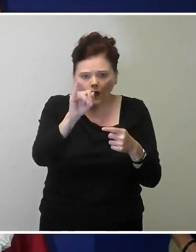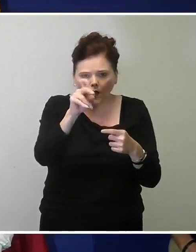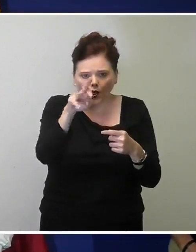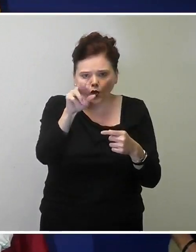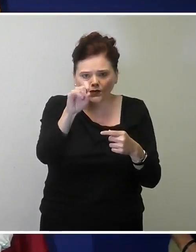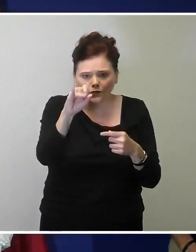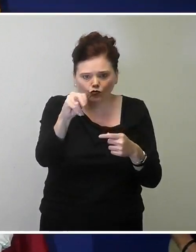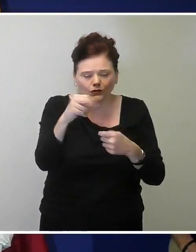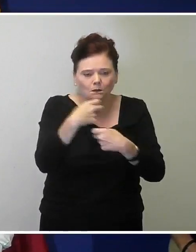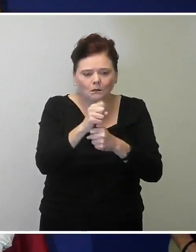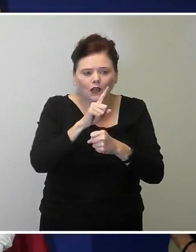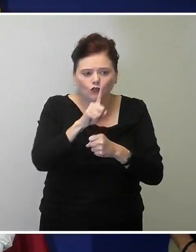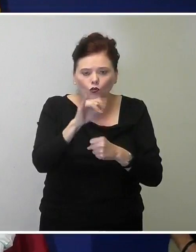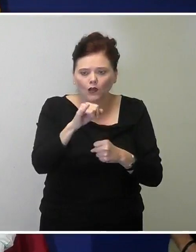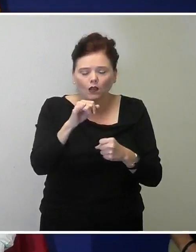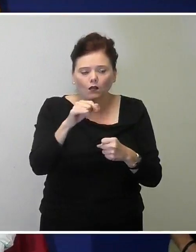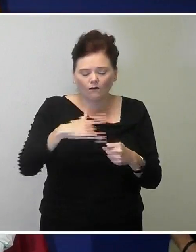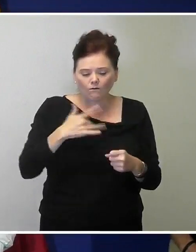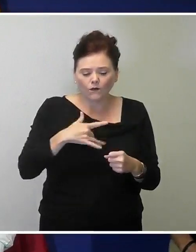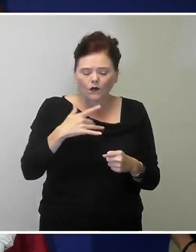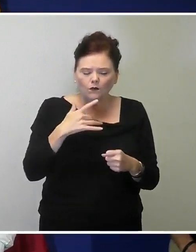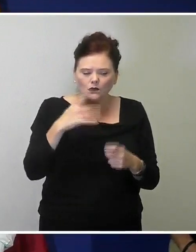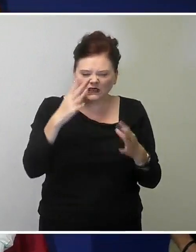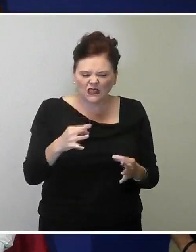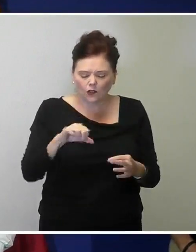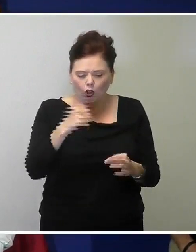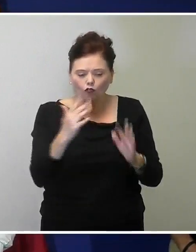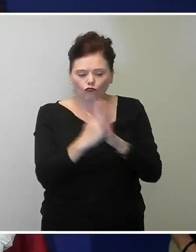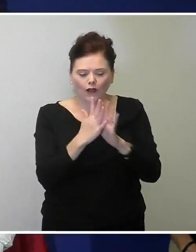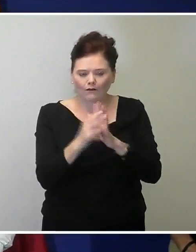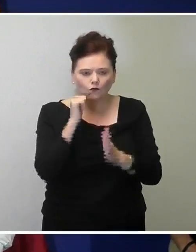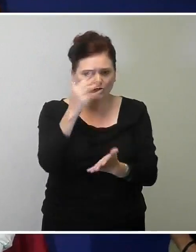THAT ANY TIME YOU APPROACH SUCH AS THAT YOU NEED TO ASSUME ON COMING TRAFFIC DOES NOT KNOW